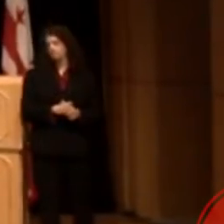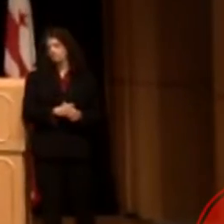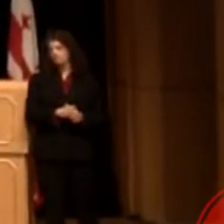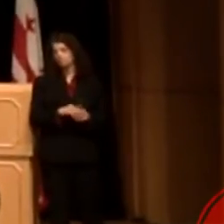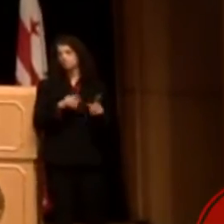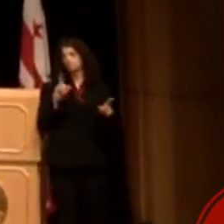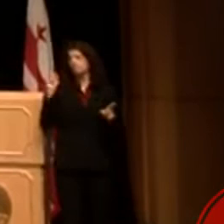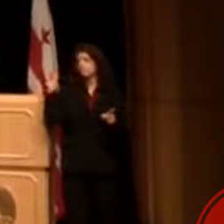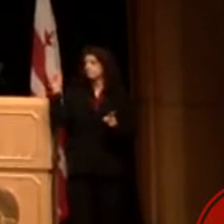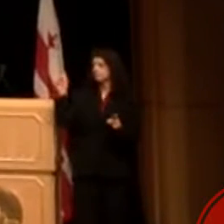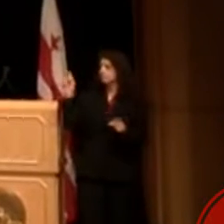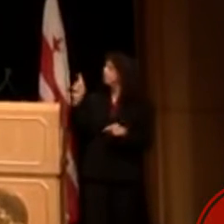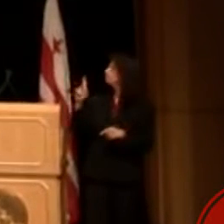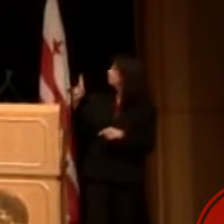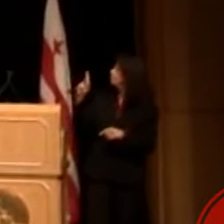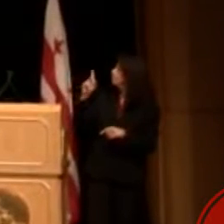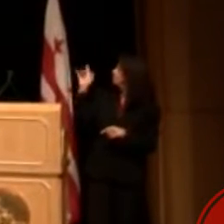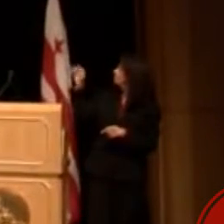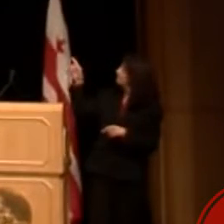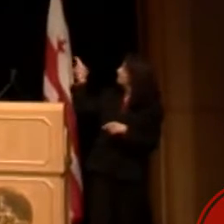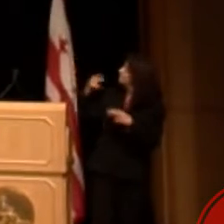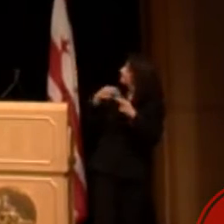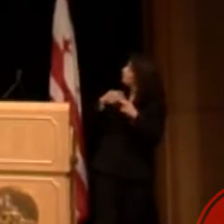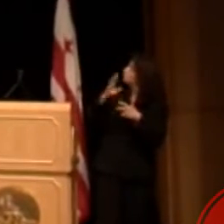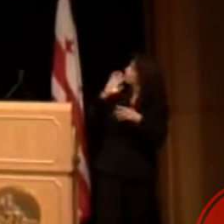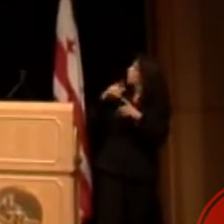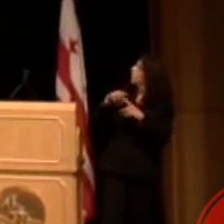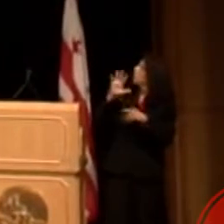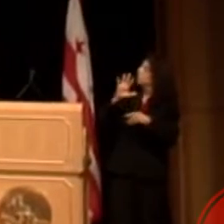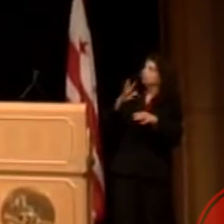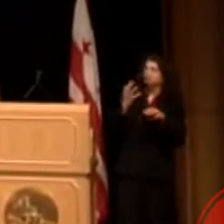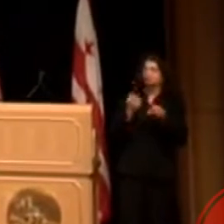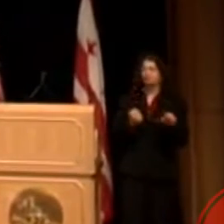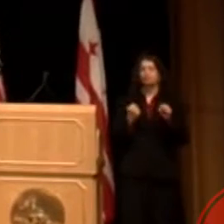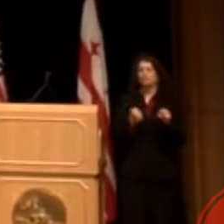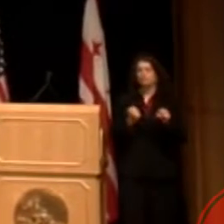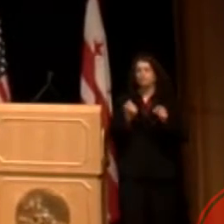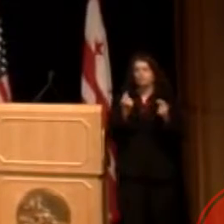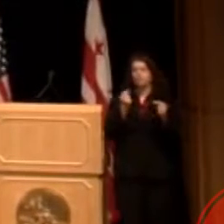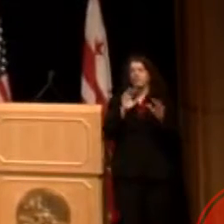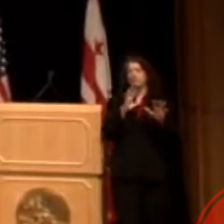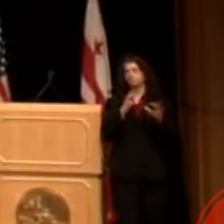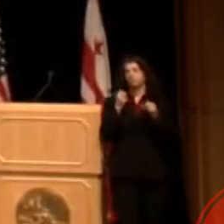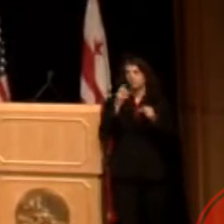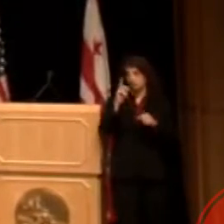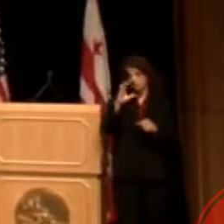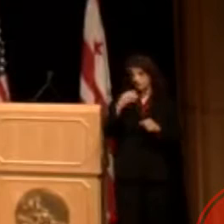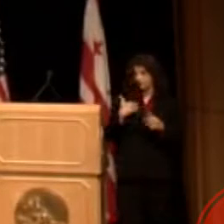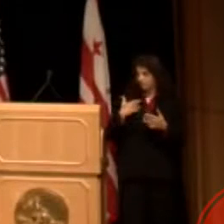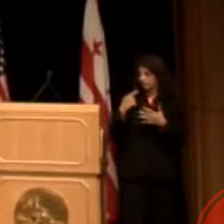WE SEE RESIDENTIAL, WE SEE HOTEL, WE SEE ALL OF THOSE ELEMENTS THAT SHOW THAT THE DISTRICT FROM AN ECONOMIC